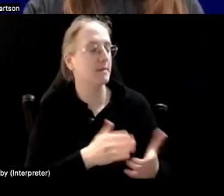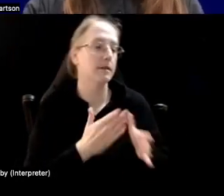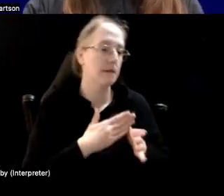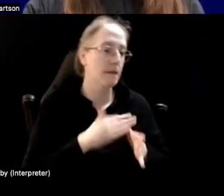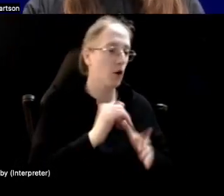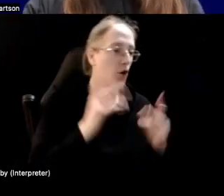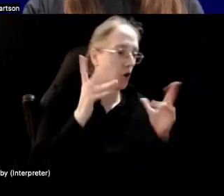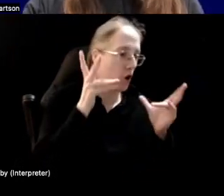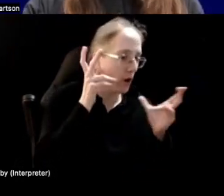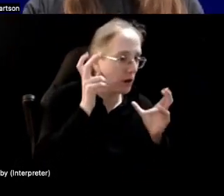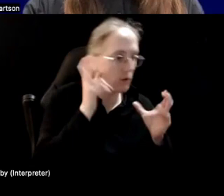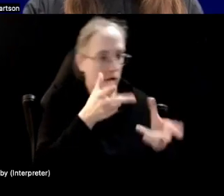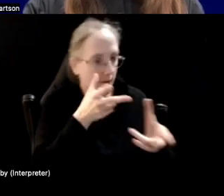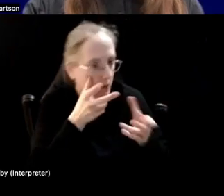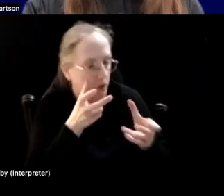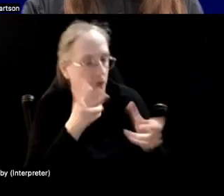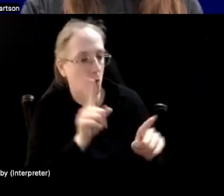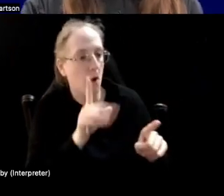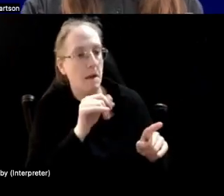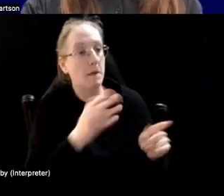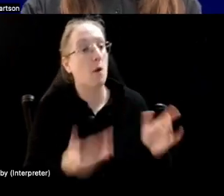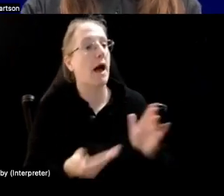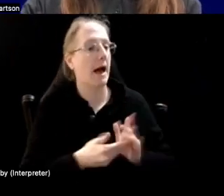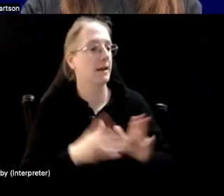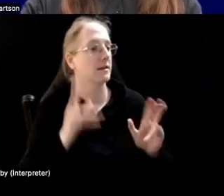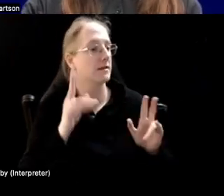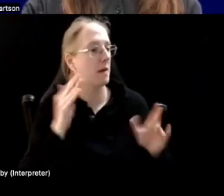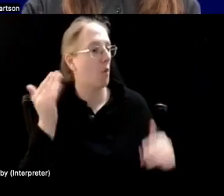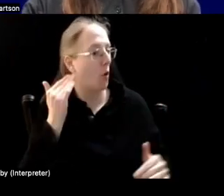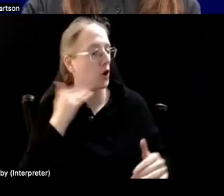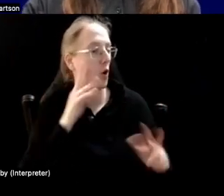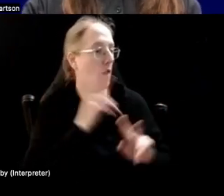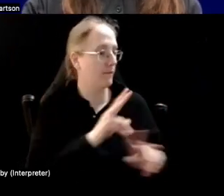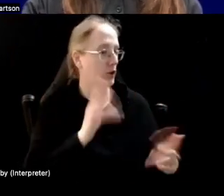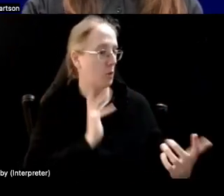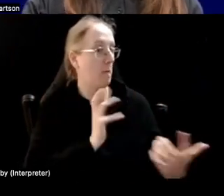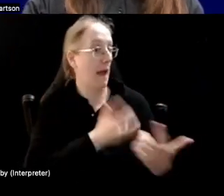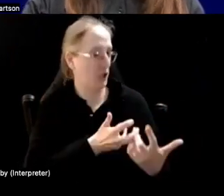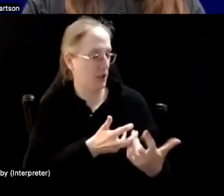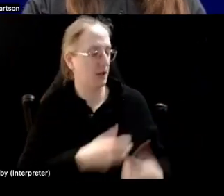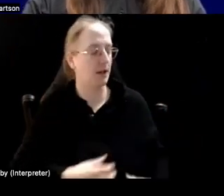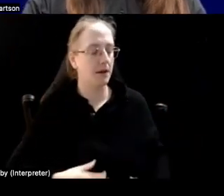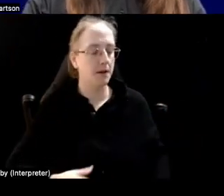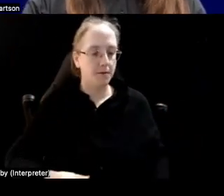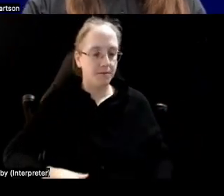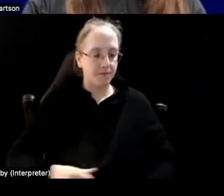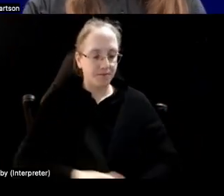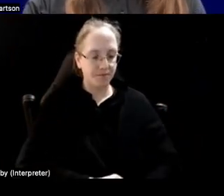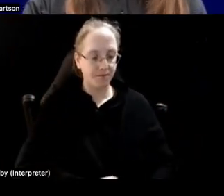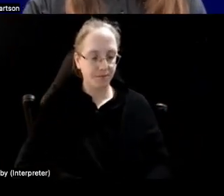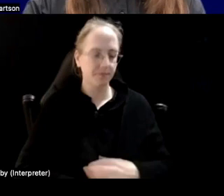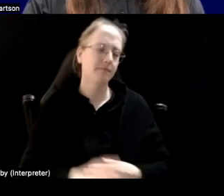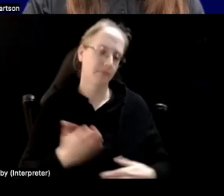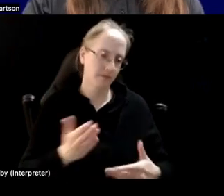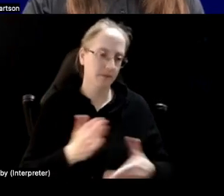you might do some auditory and visual matching as well, but again that's going to depend on